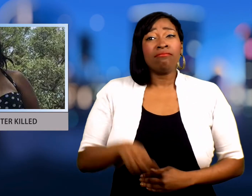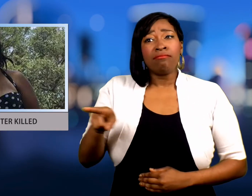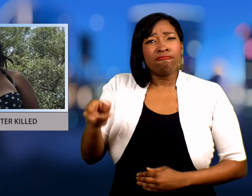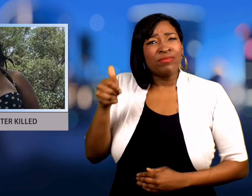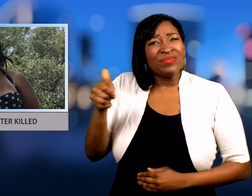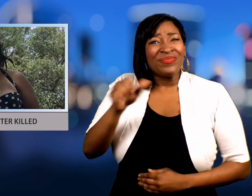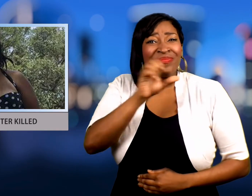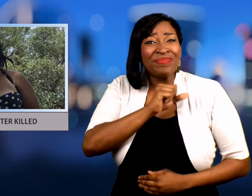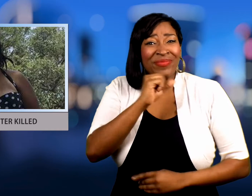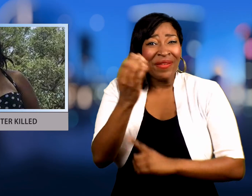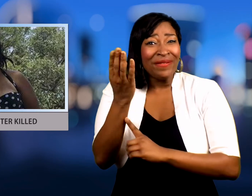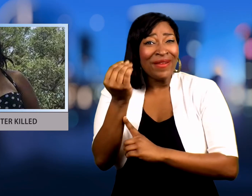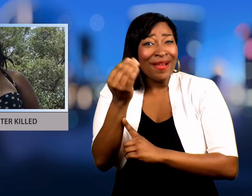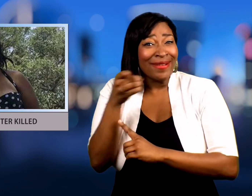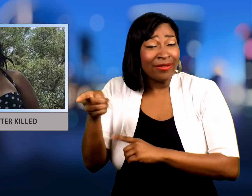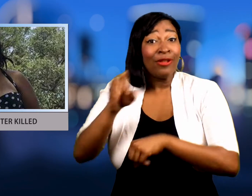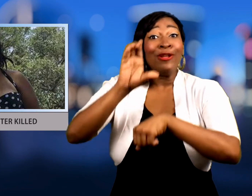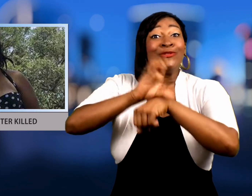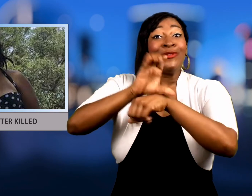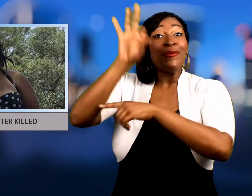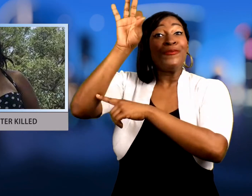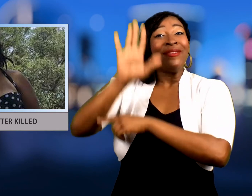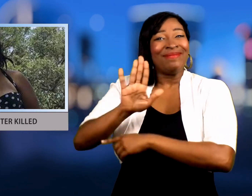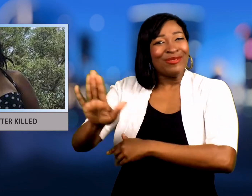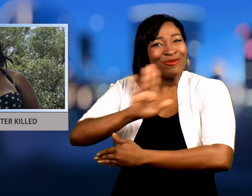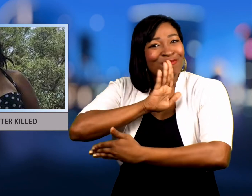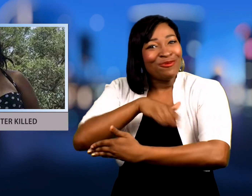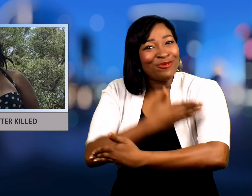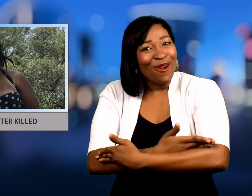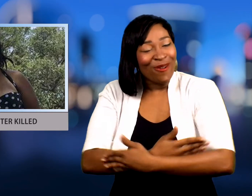She was the 14 year old daughter of the pastor of the church.